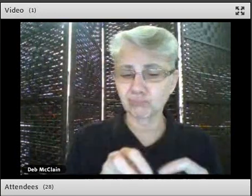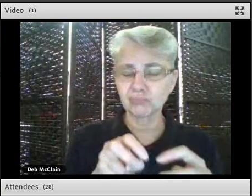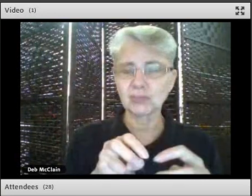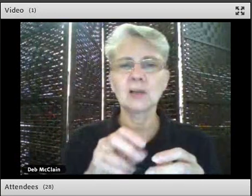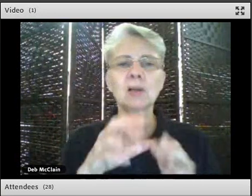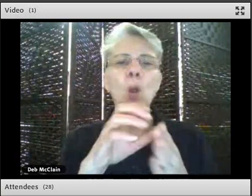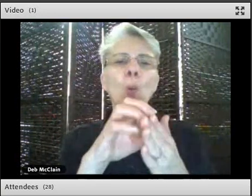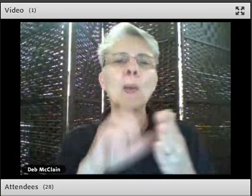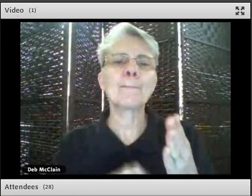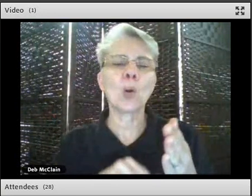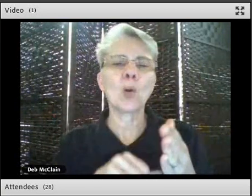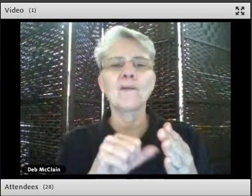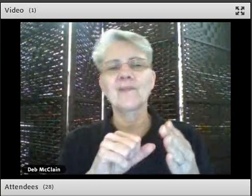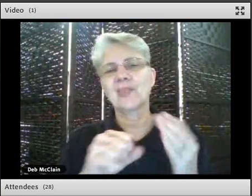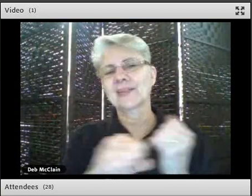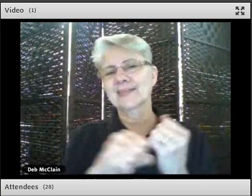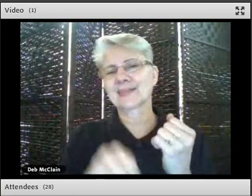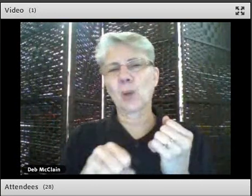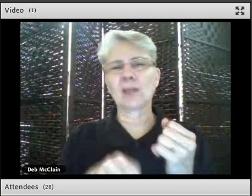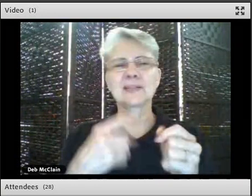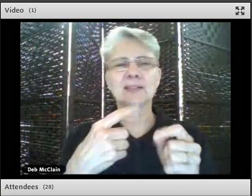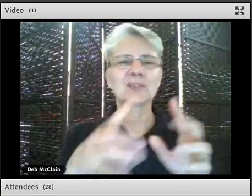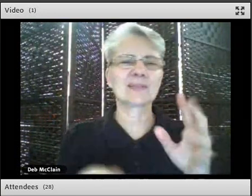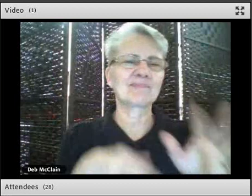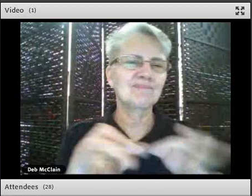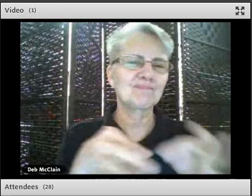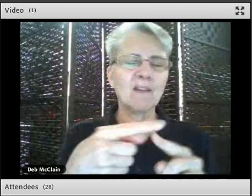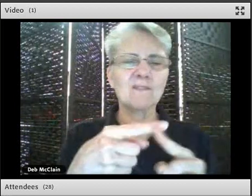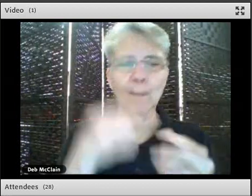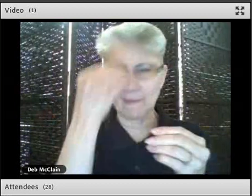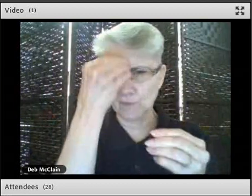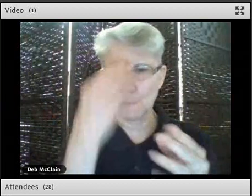and make it as pithy and short as you possibly can.